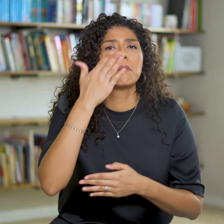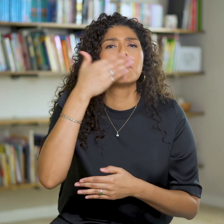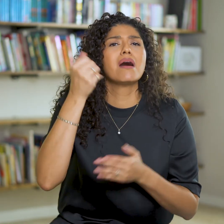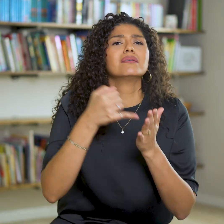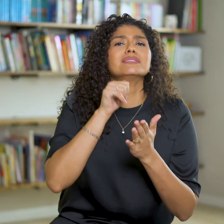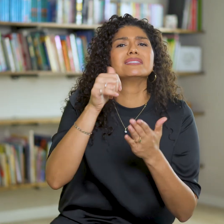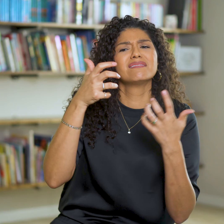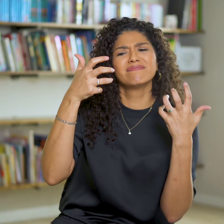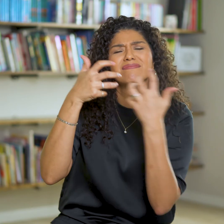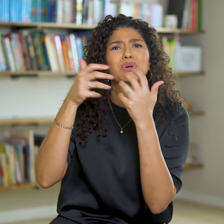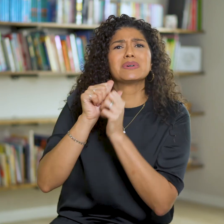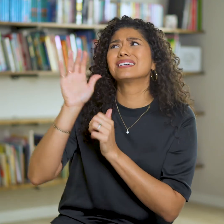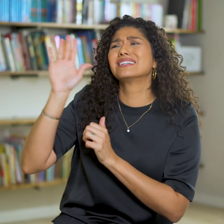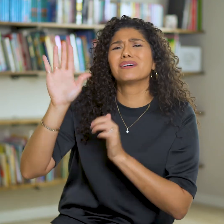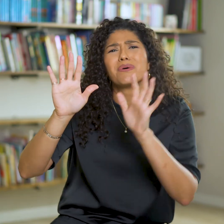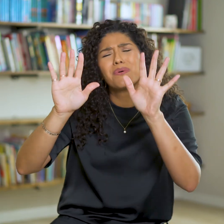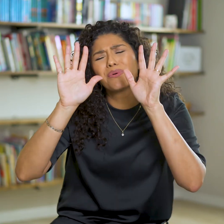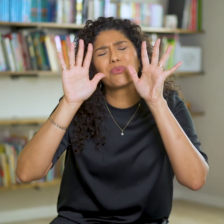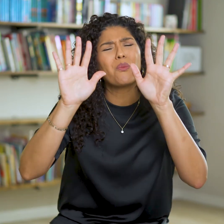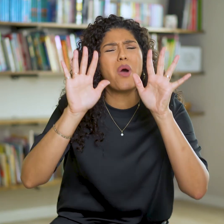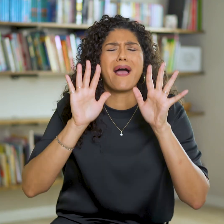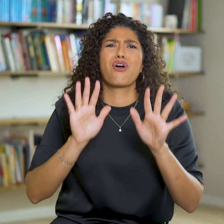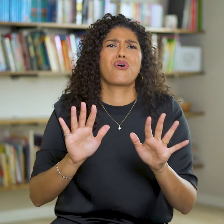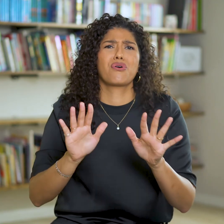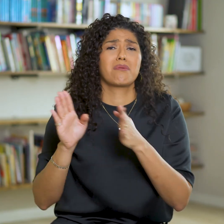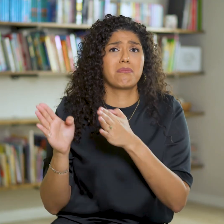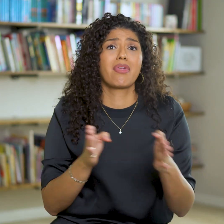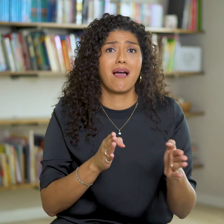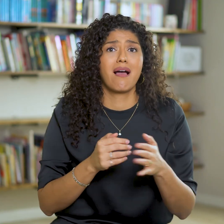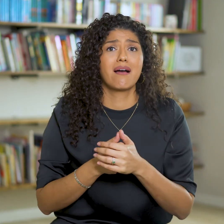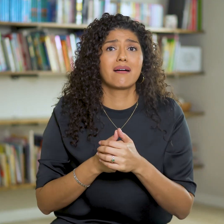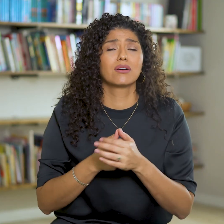because it doesn’t fit with His greater plan—